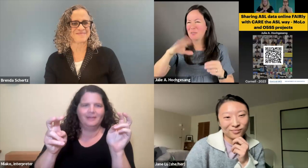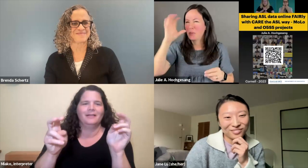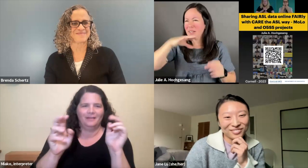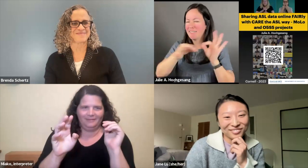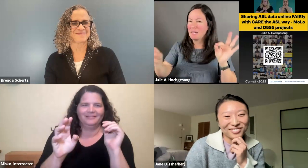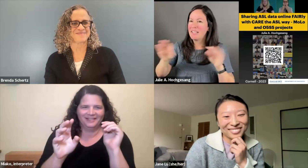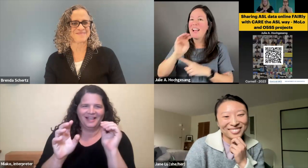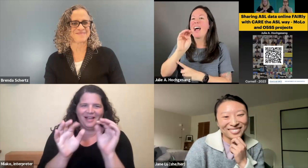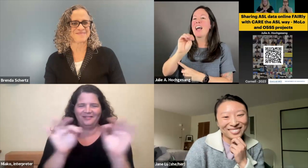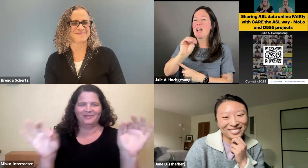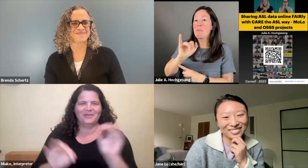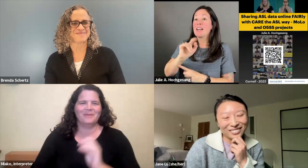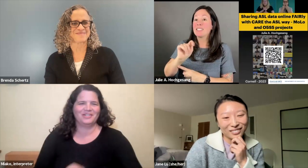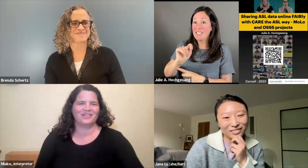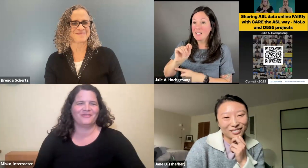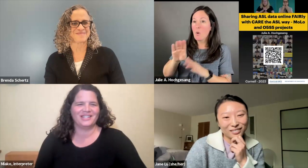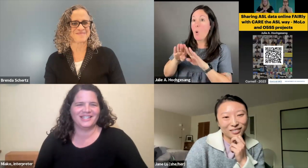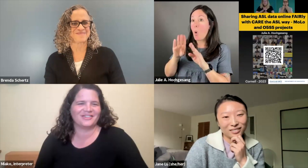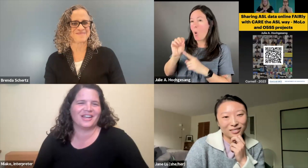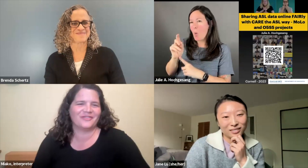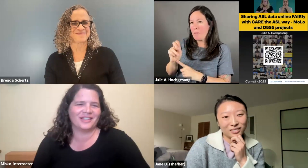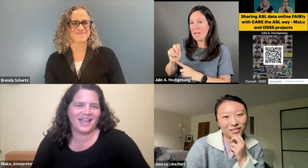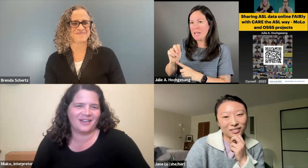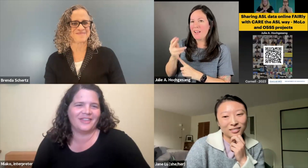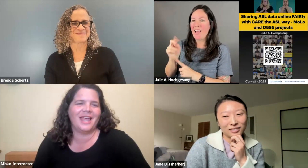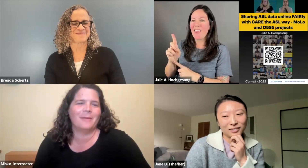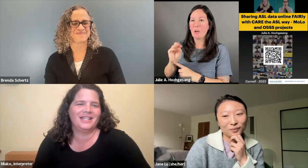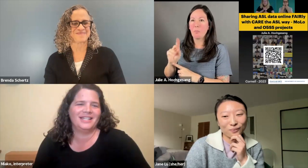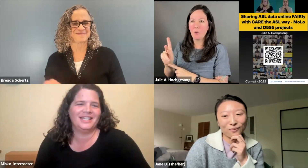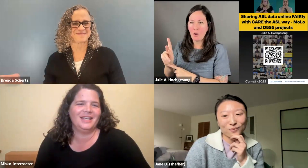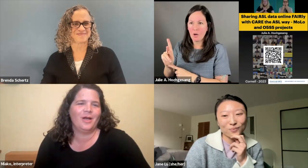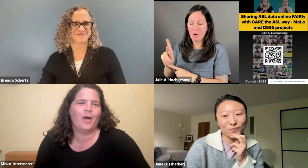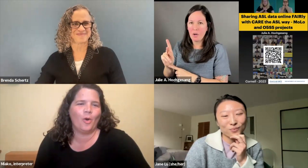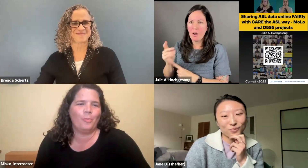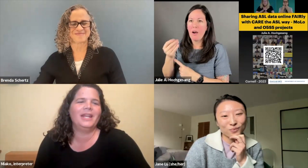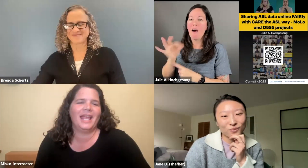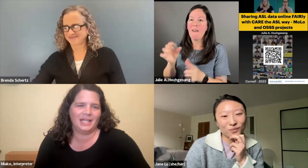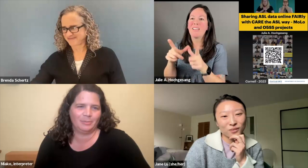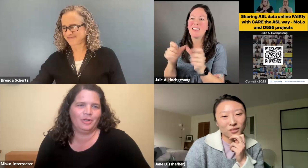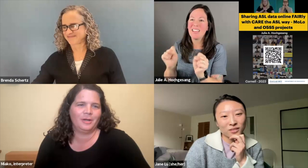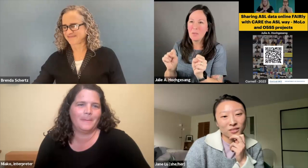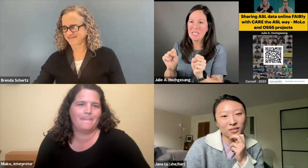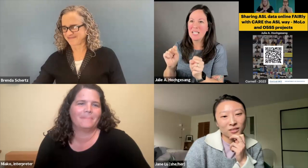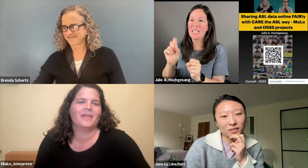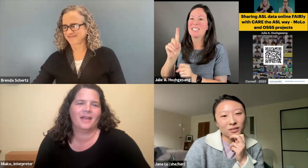handbook I want to make sure the phrasing is correct for the title the MIT open handbook